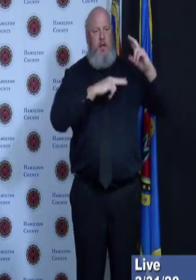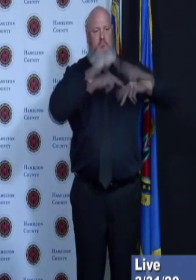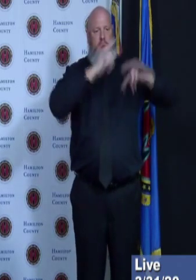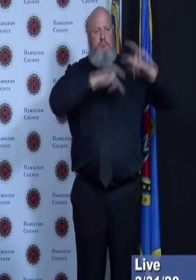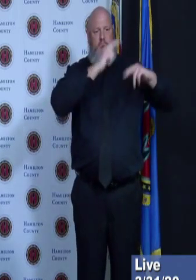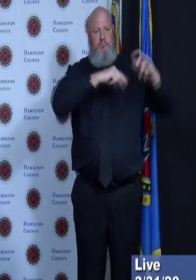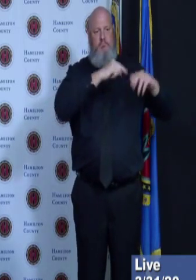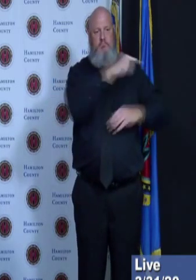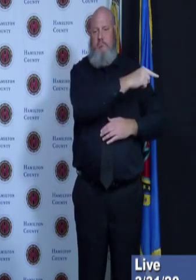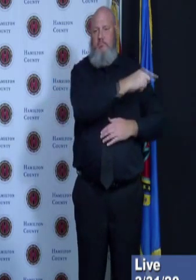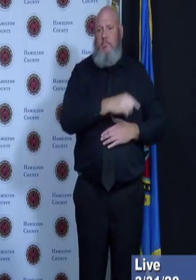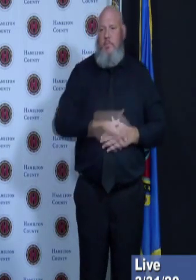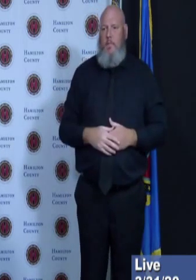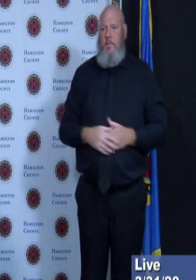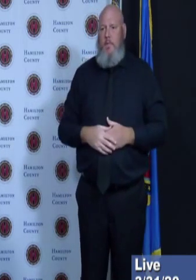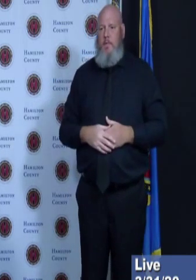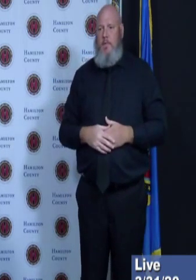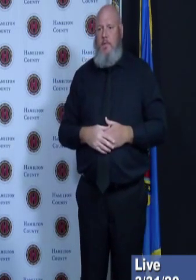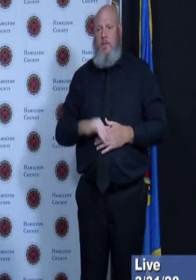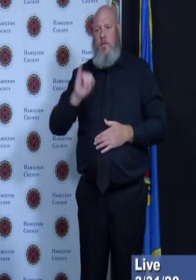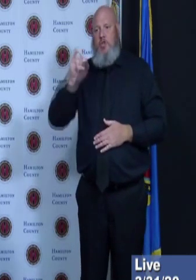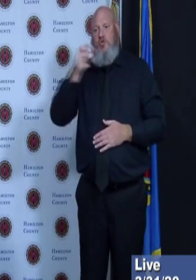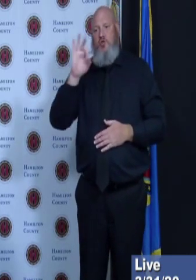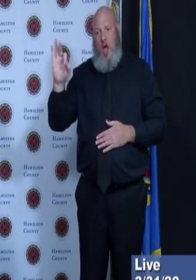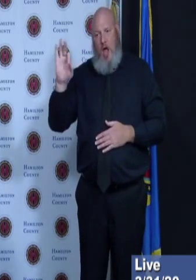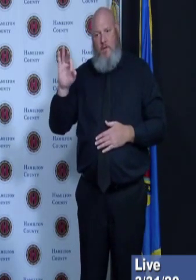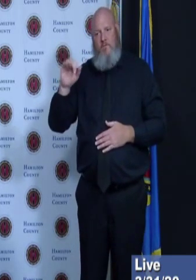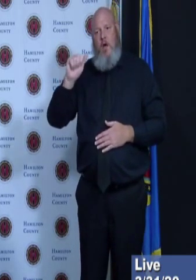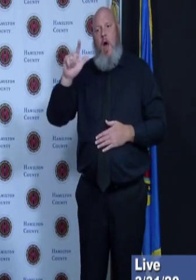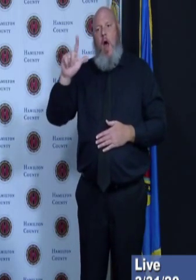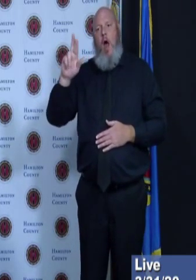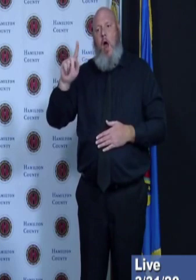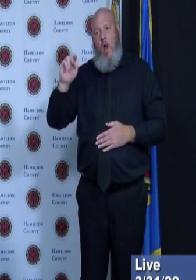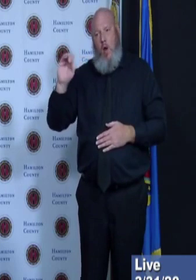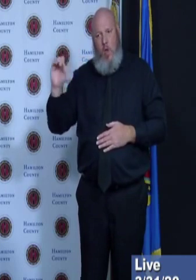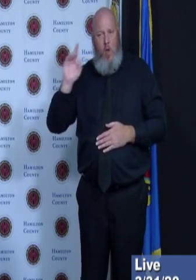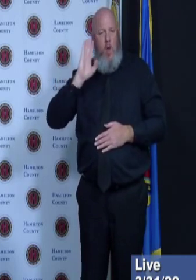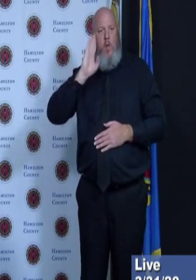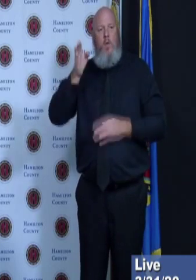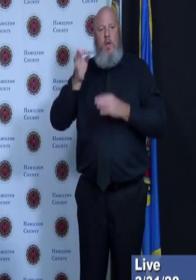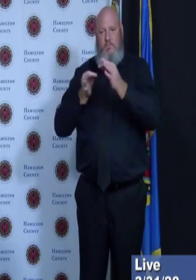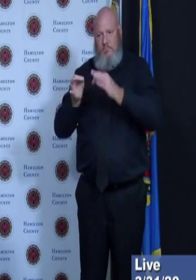way of a U curve and so you know it's not going to be a V curve it's going to